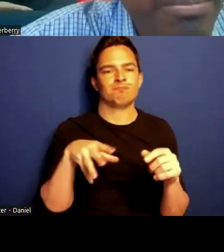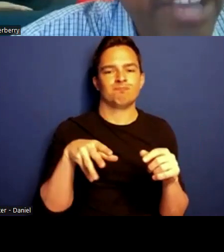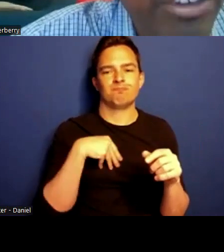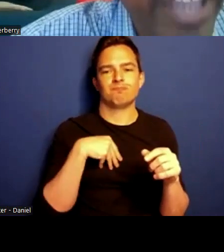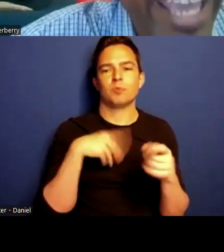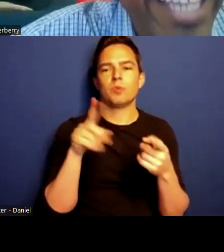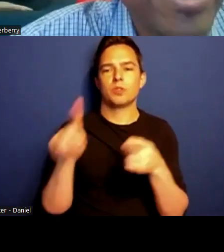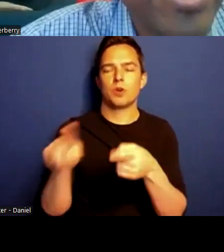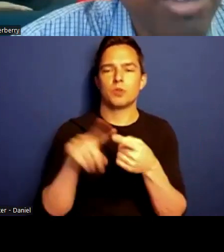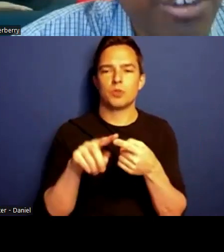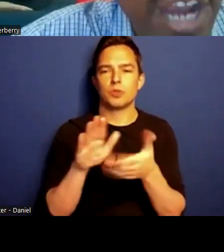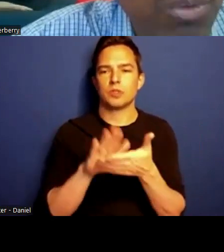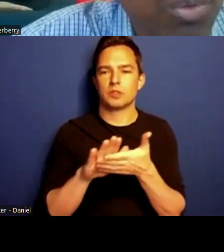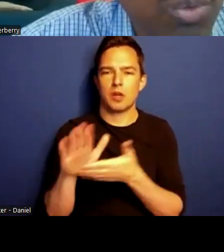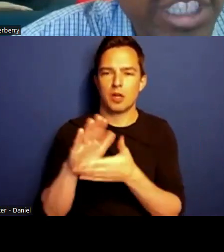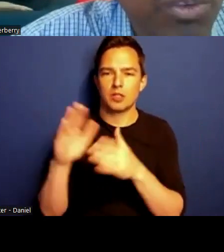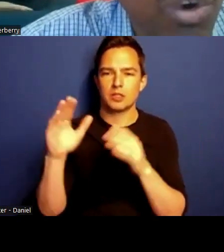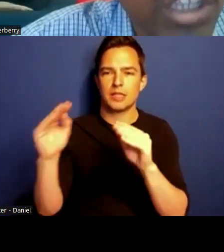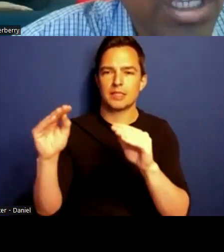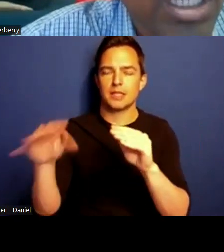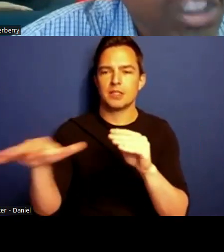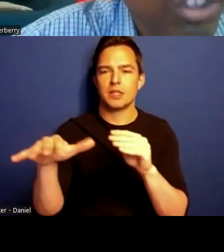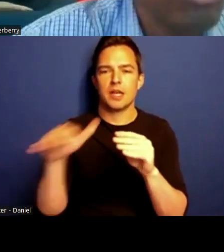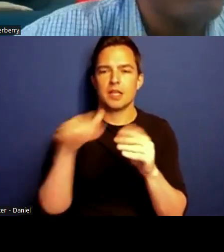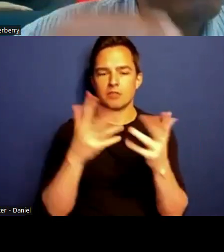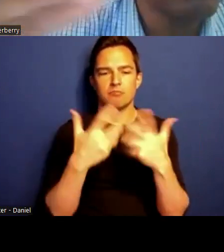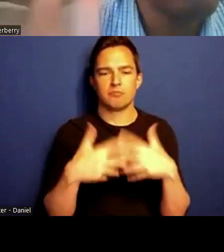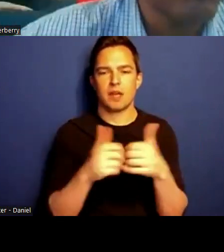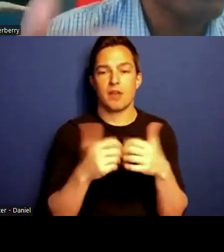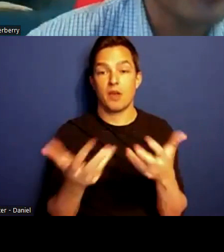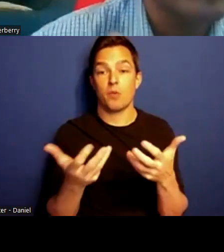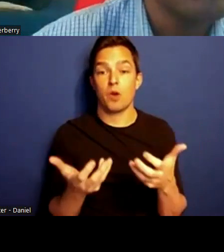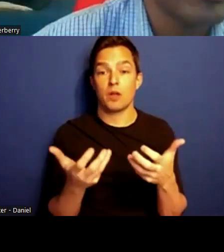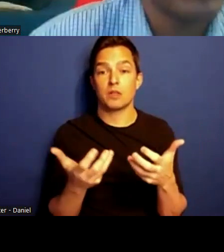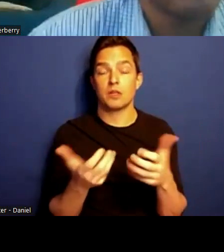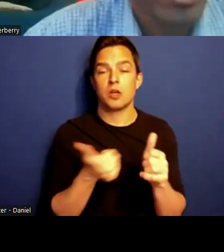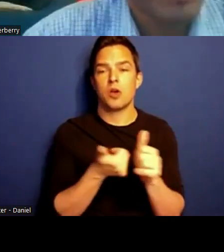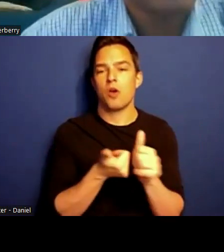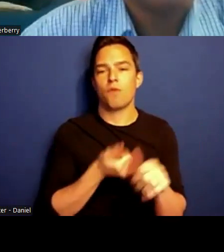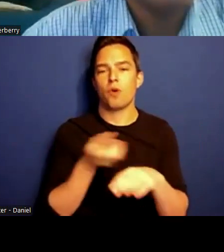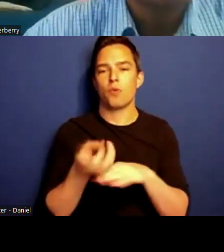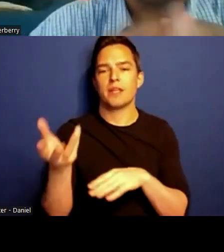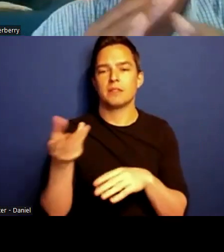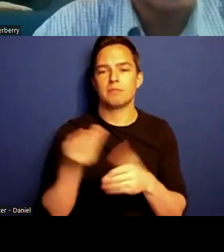major in that and then doesn't turn out what they want to avoid wasting money and time. Make sure